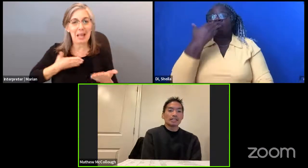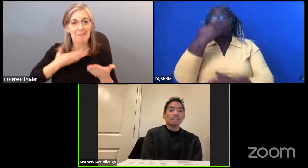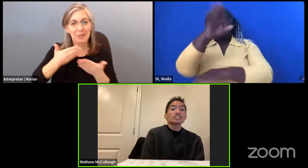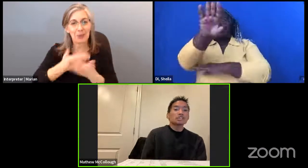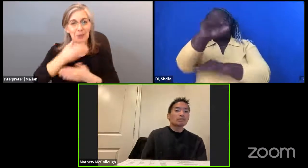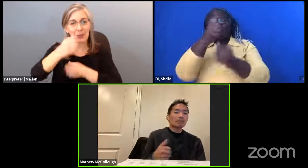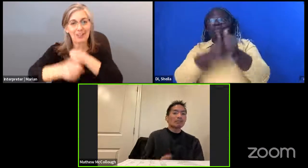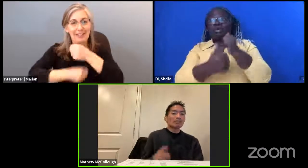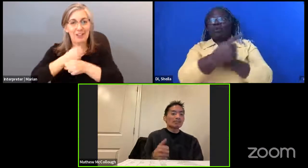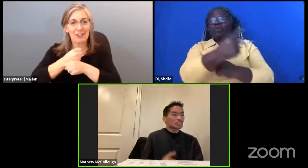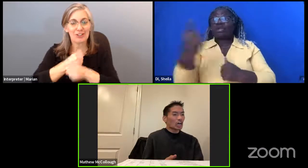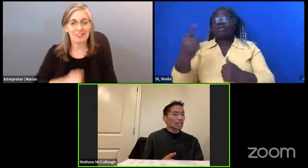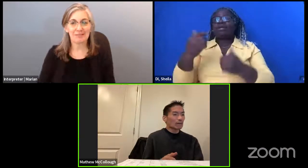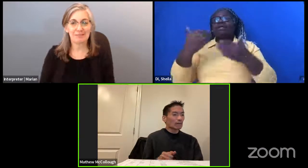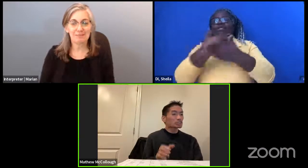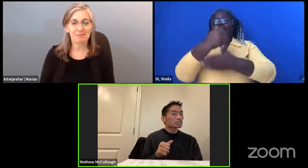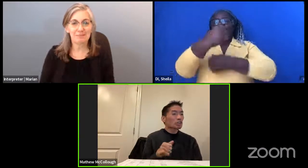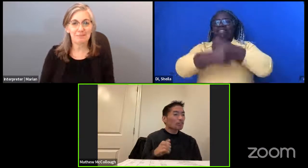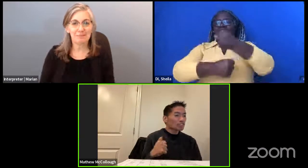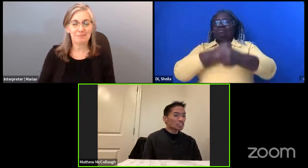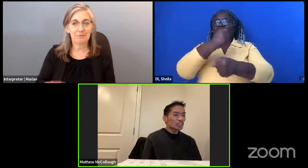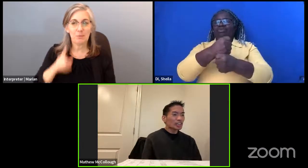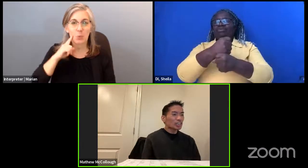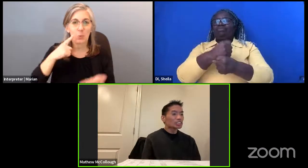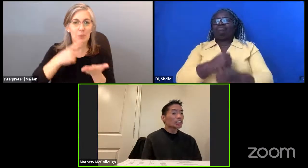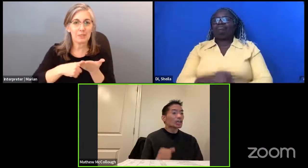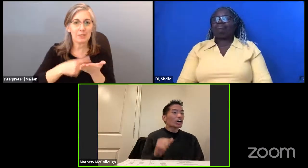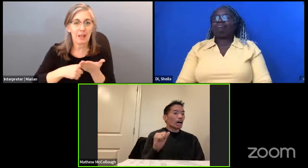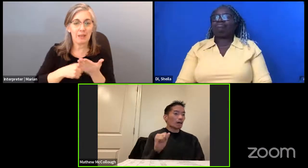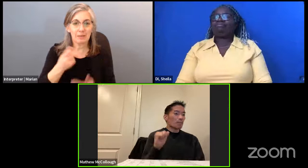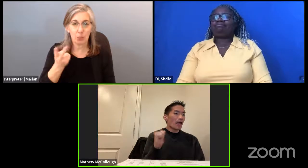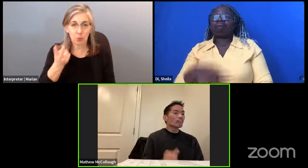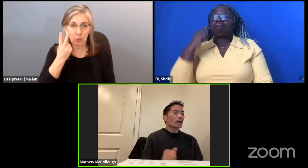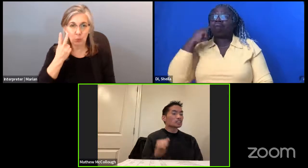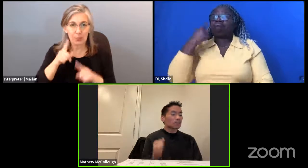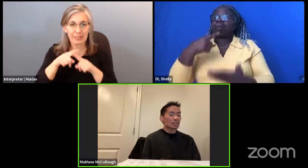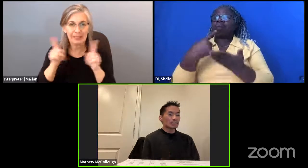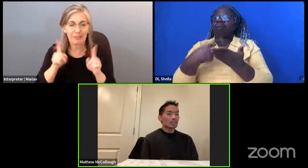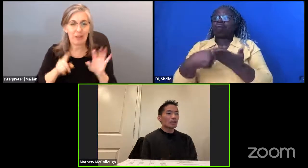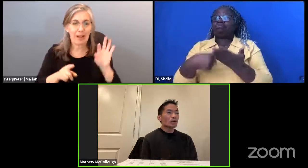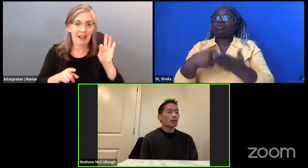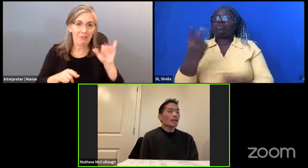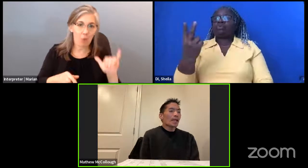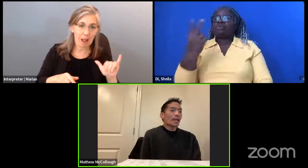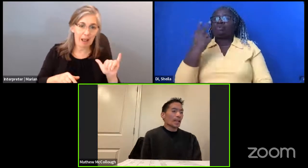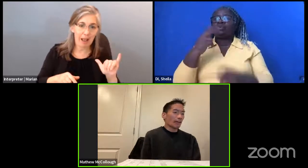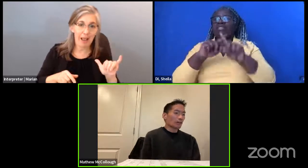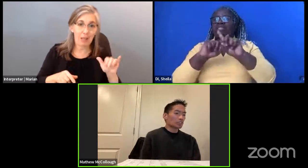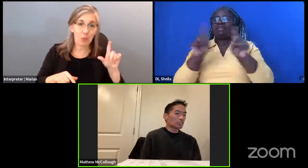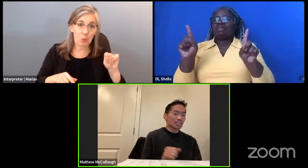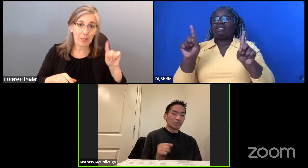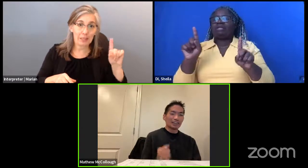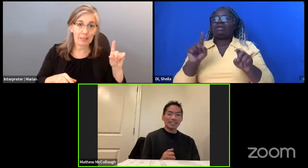So we will be talking about two fiscal years, FY22 and FY23 this afternoon.